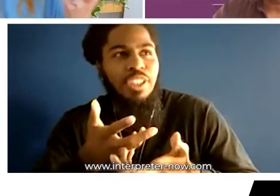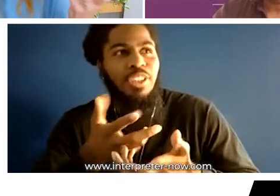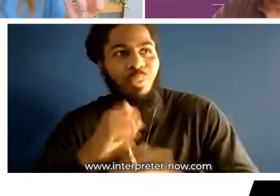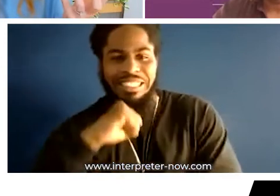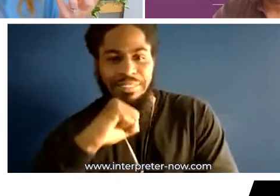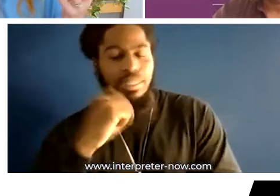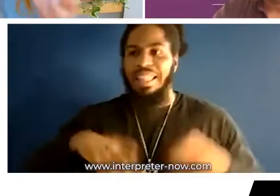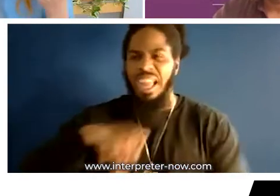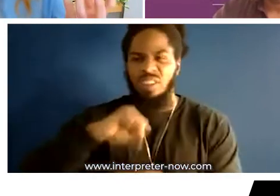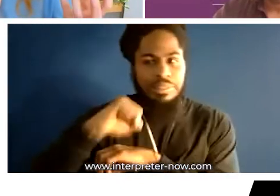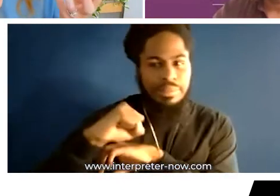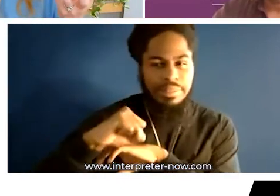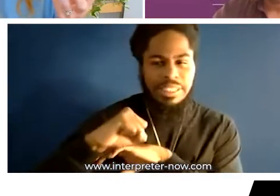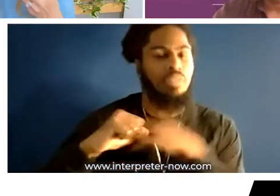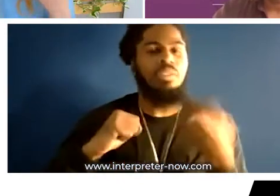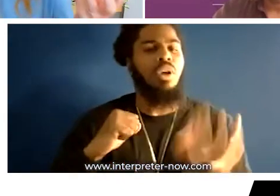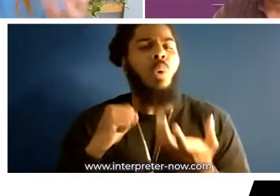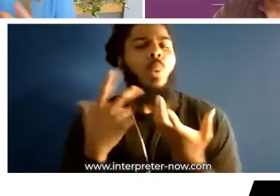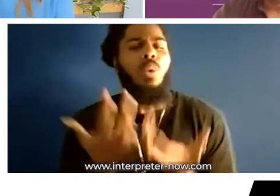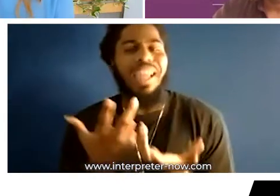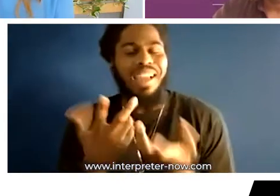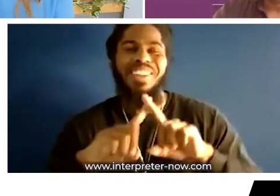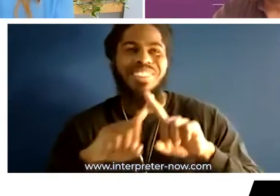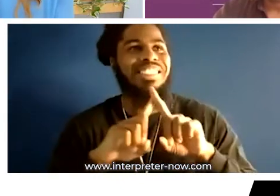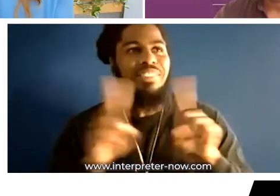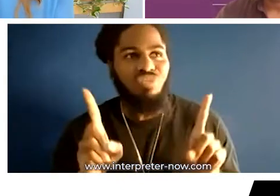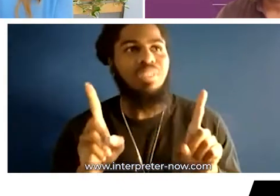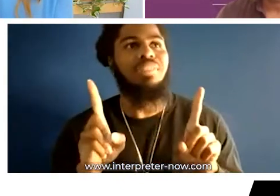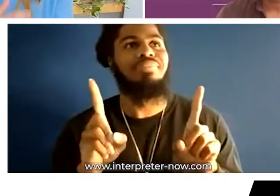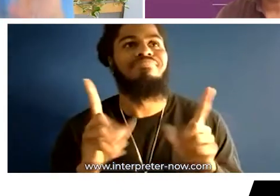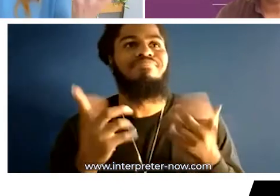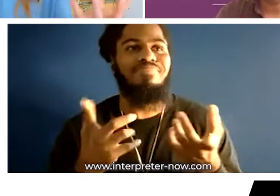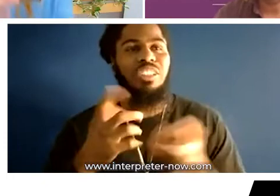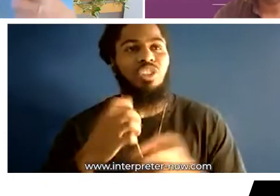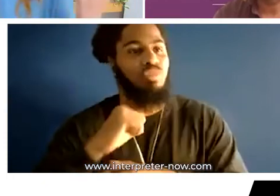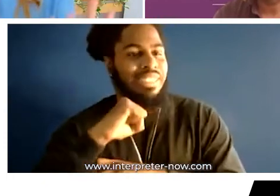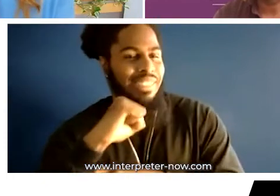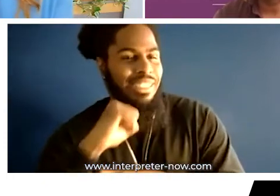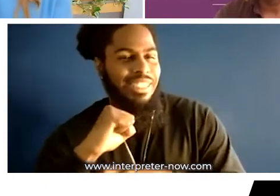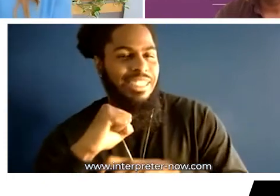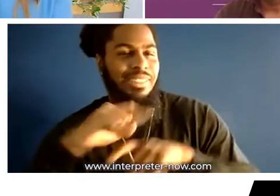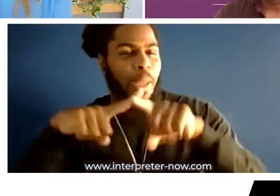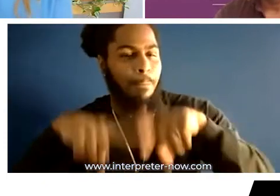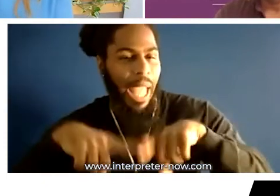I've found that there are different kinds of resistance from different regions, in different offices, and among different people. Right?